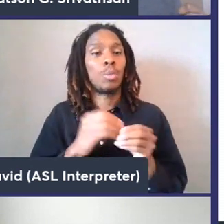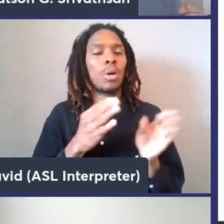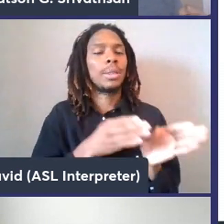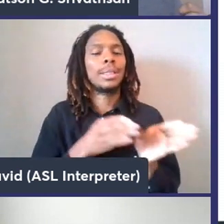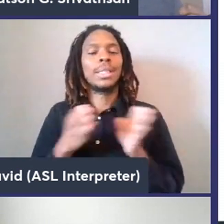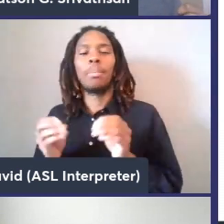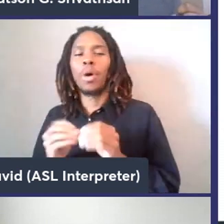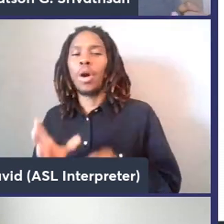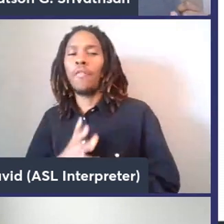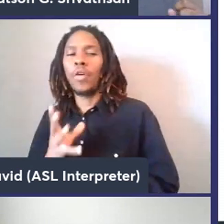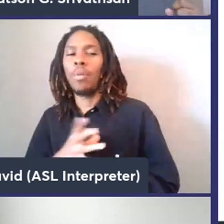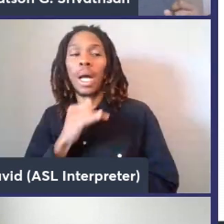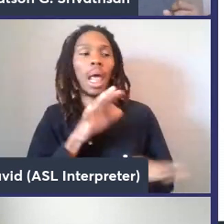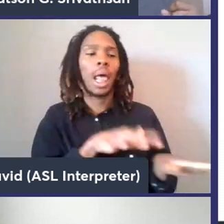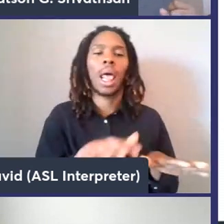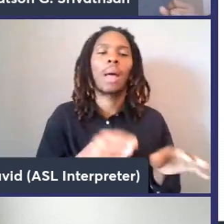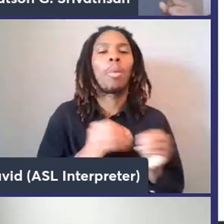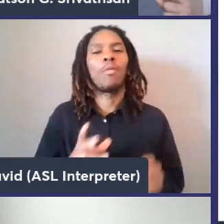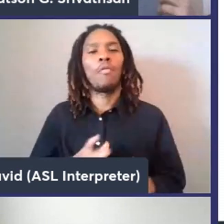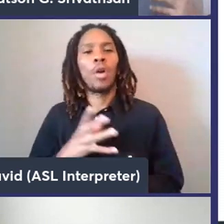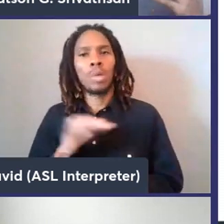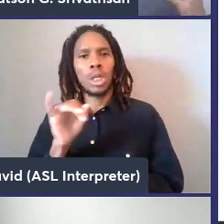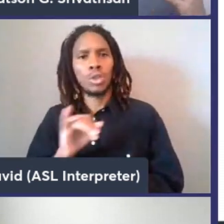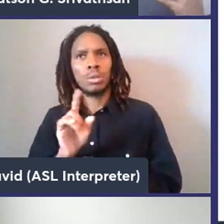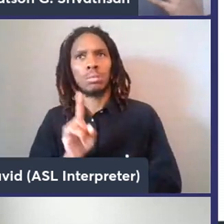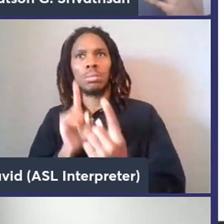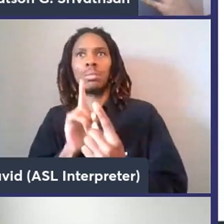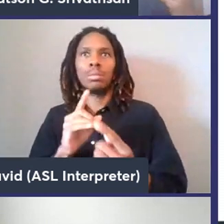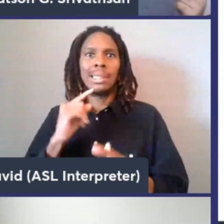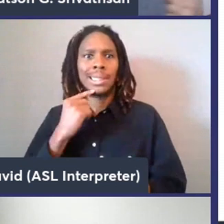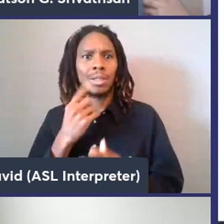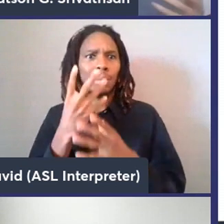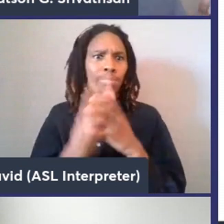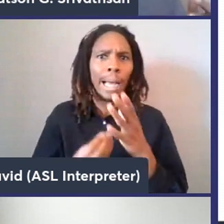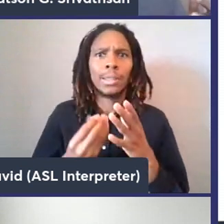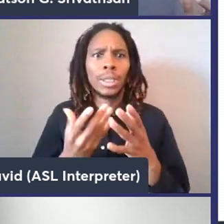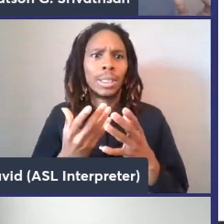set a tone to maintain this relationship.